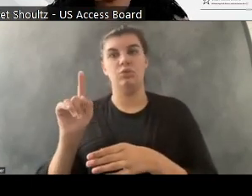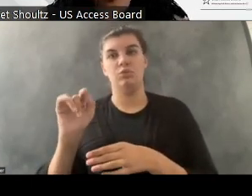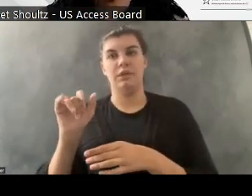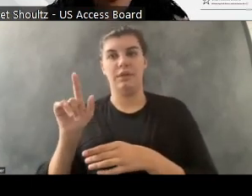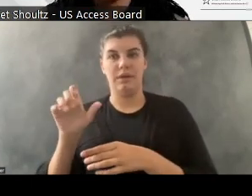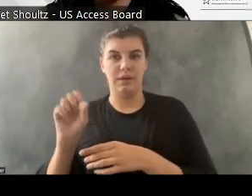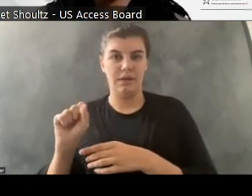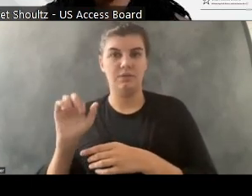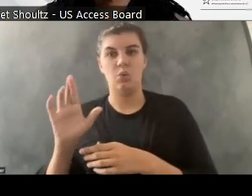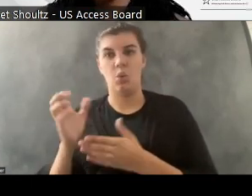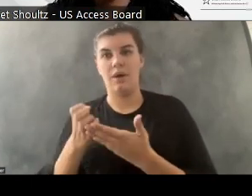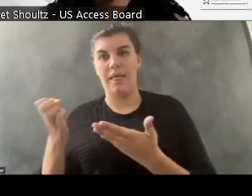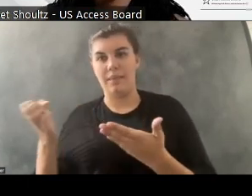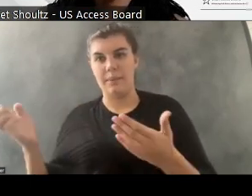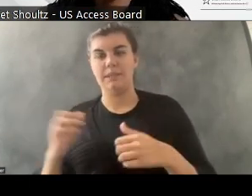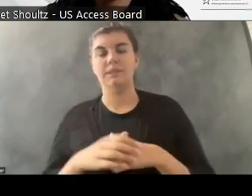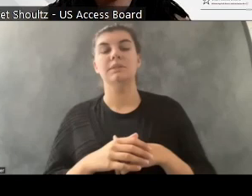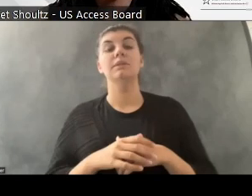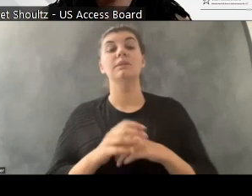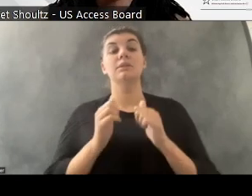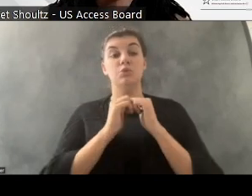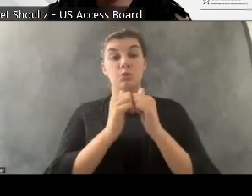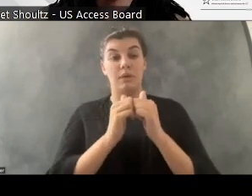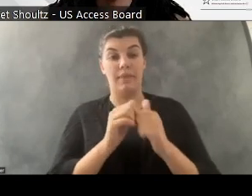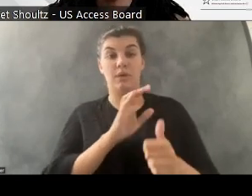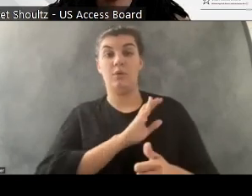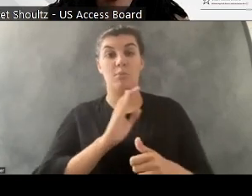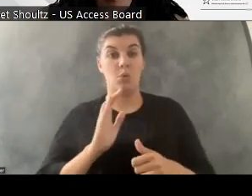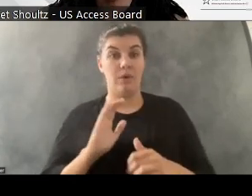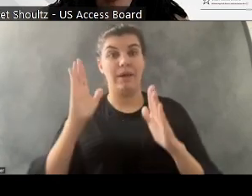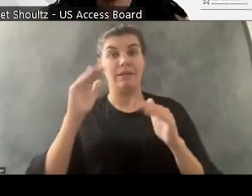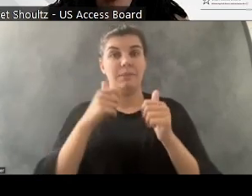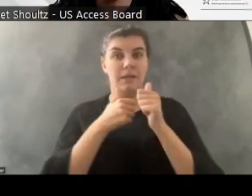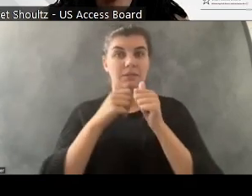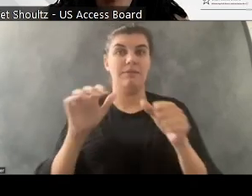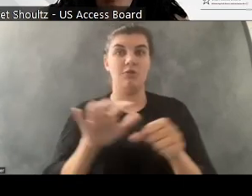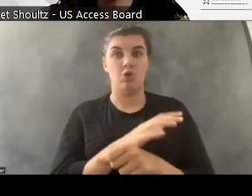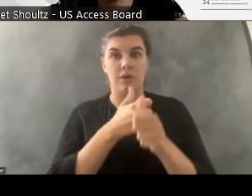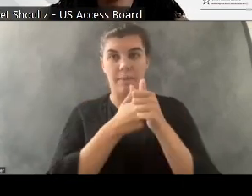elements. Taken together, the board expects full compliance with the requirements for